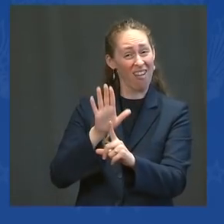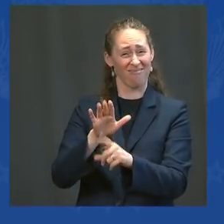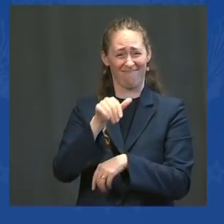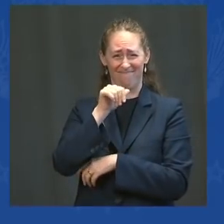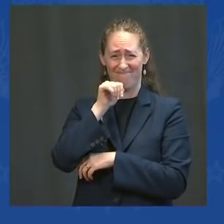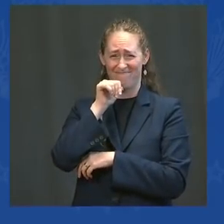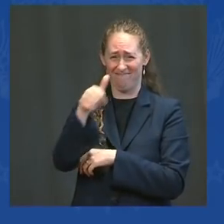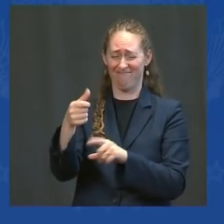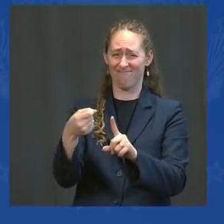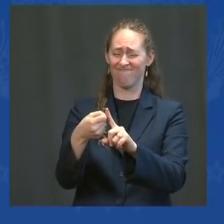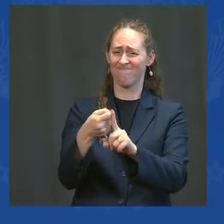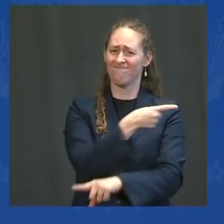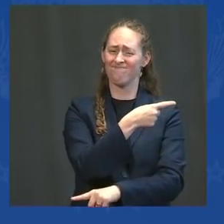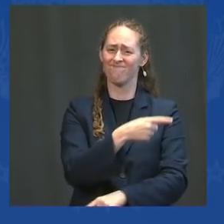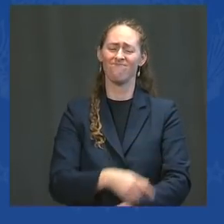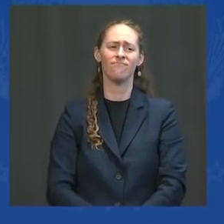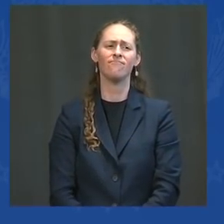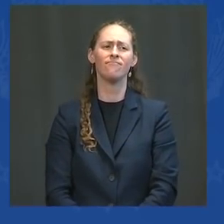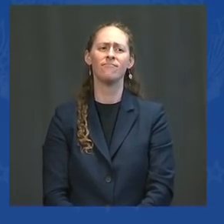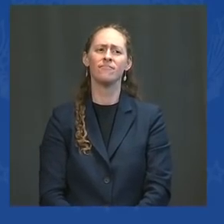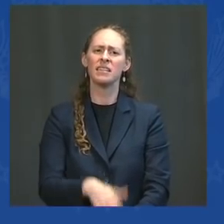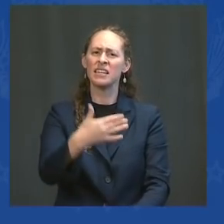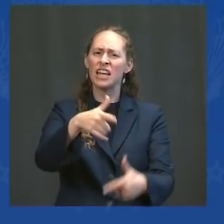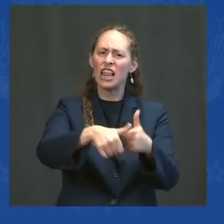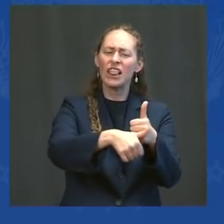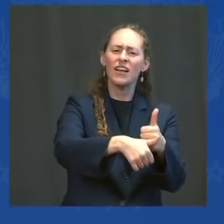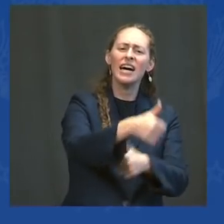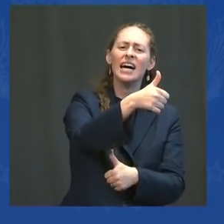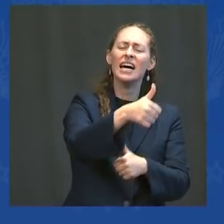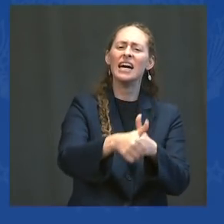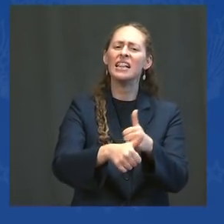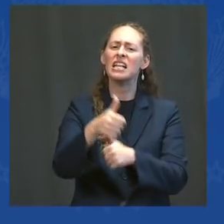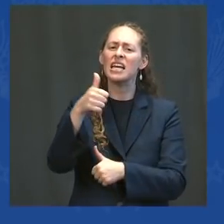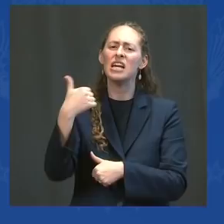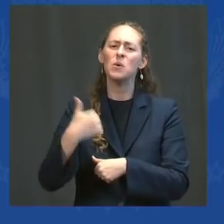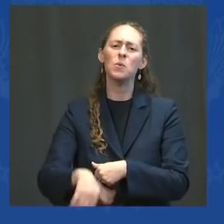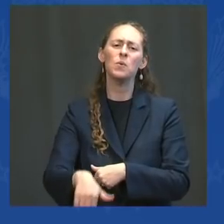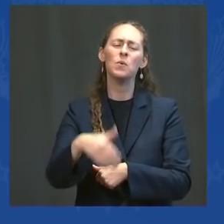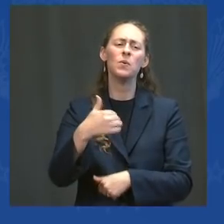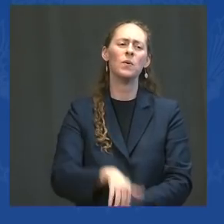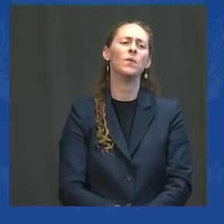an existential threat and a test of whether our democracy could survive,